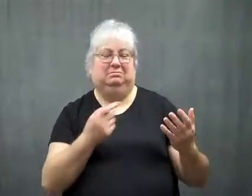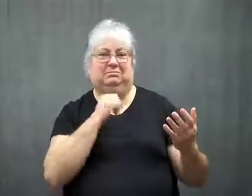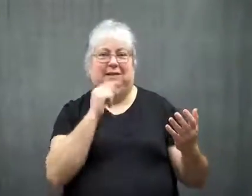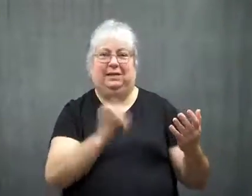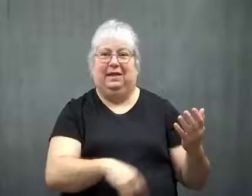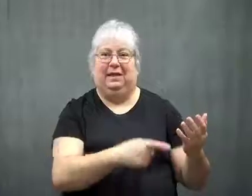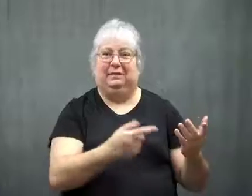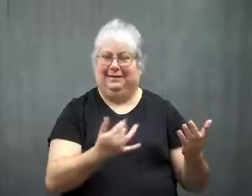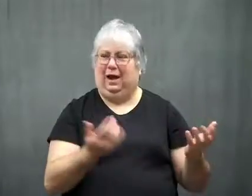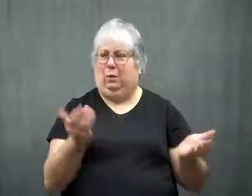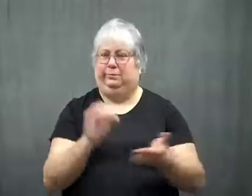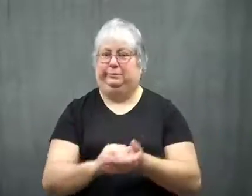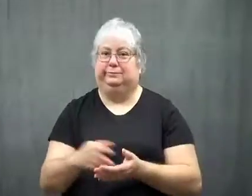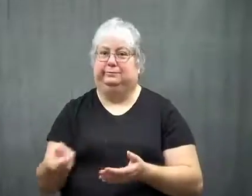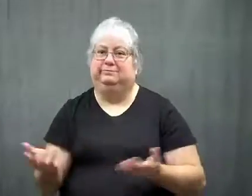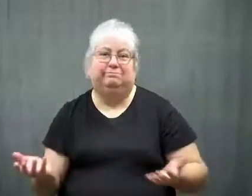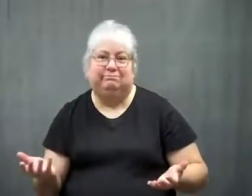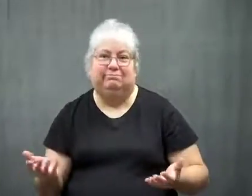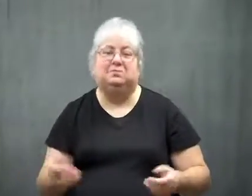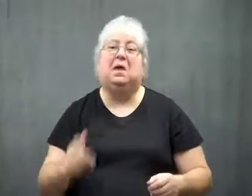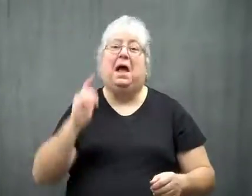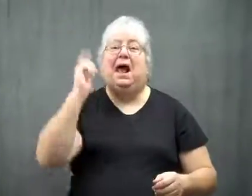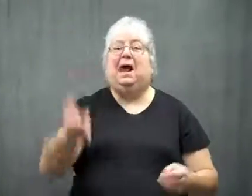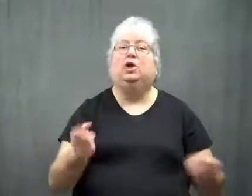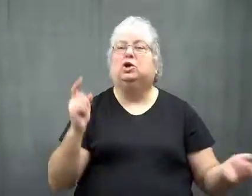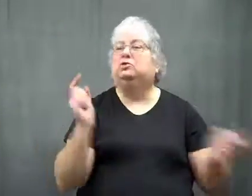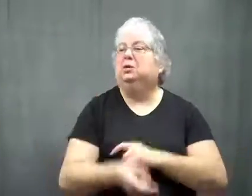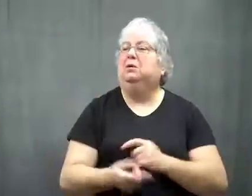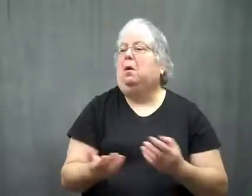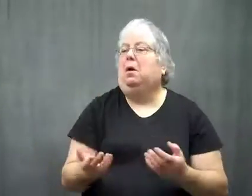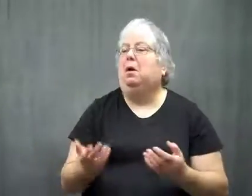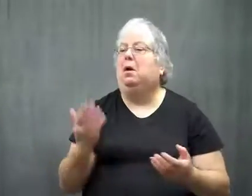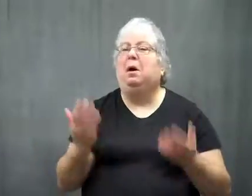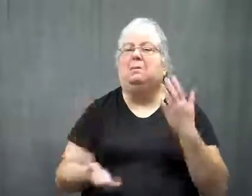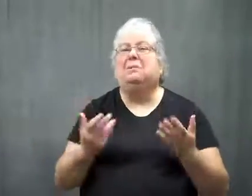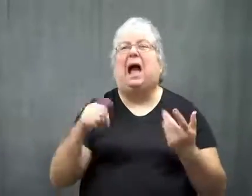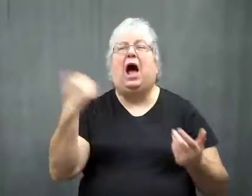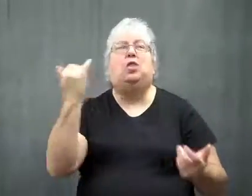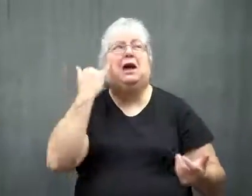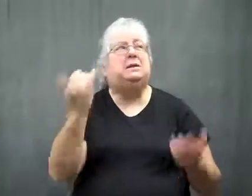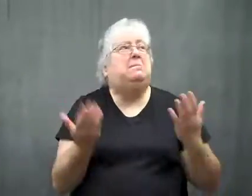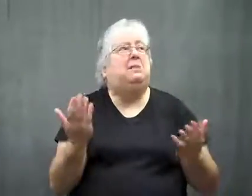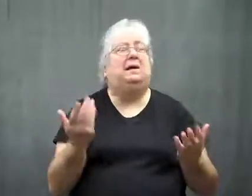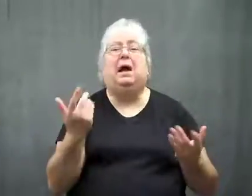That wasn't the case, and now he was doing it again.